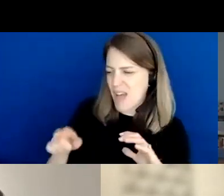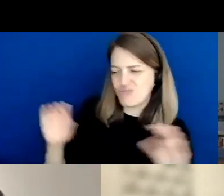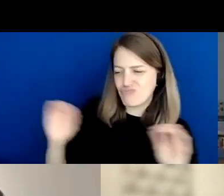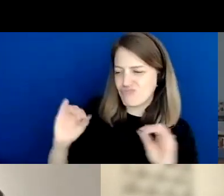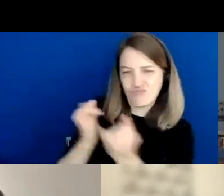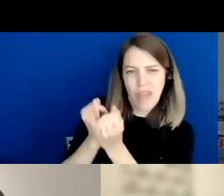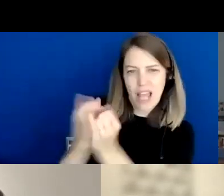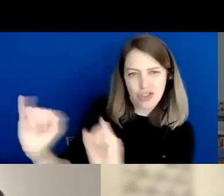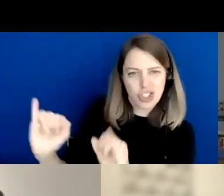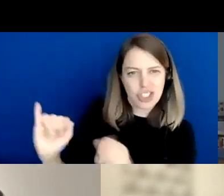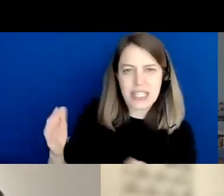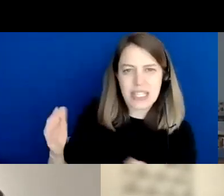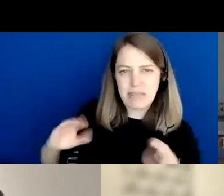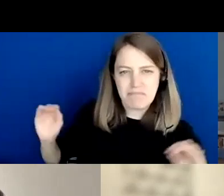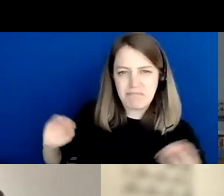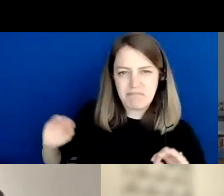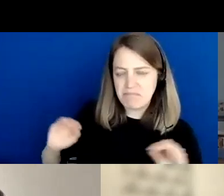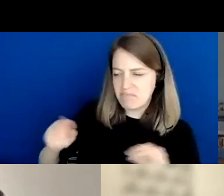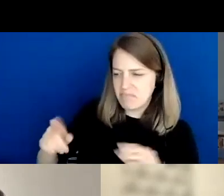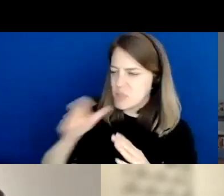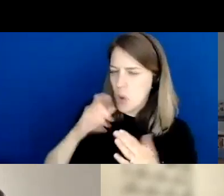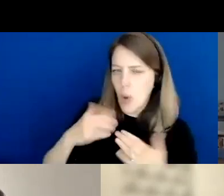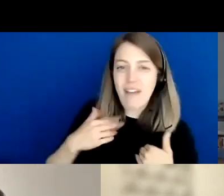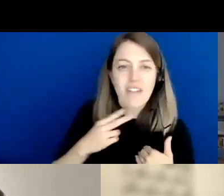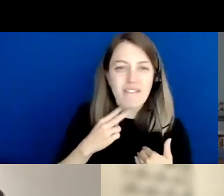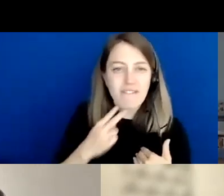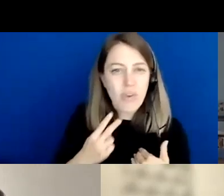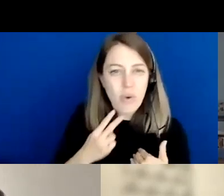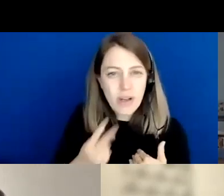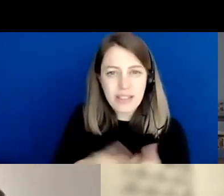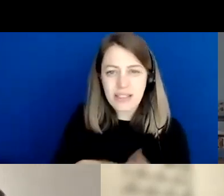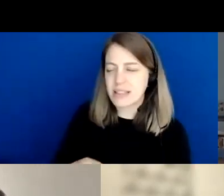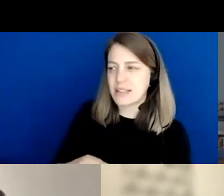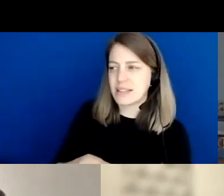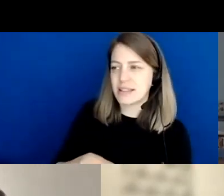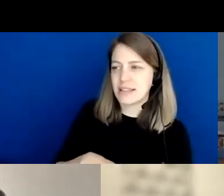they don't have enough of a voice or if they have views or feelings